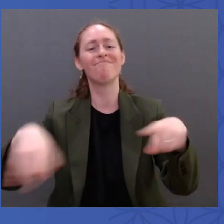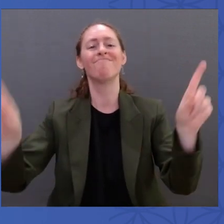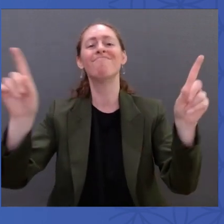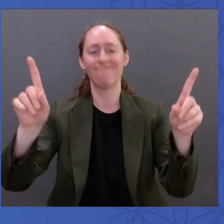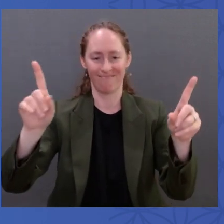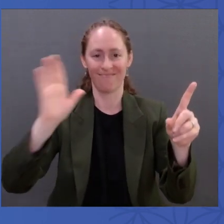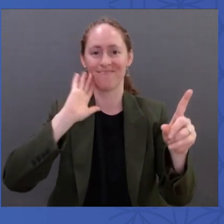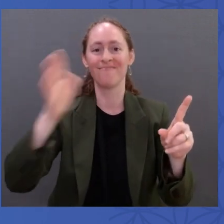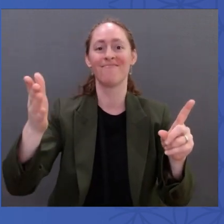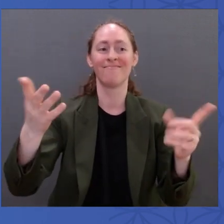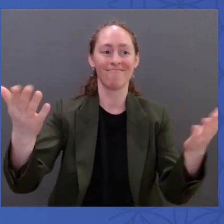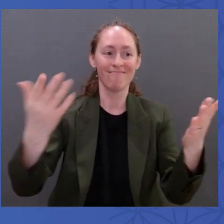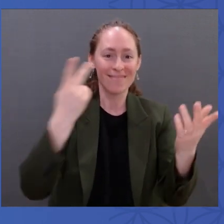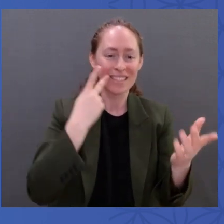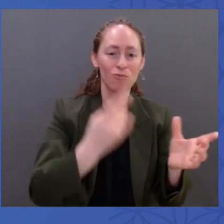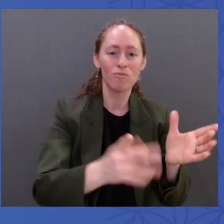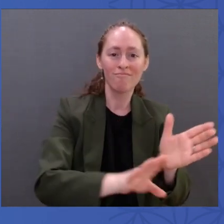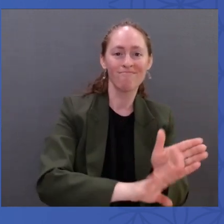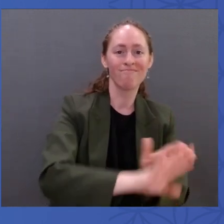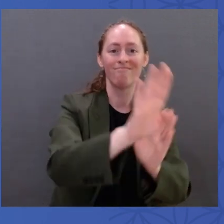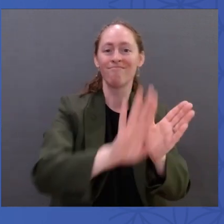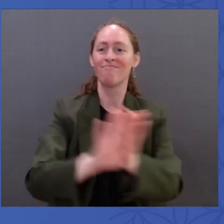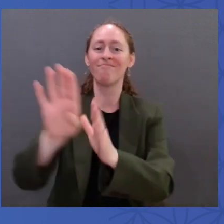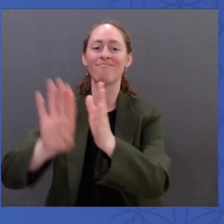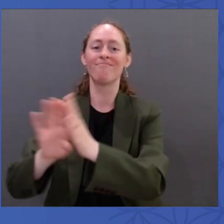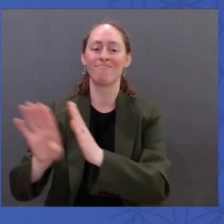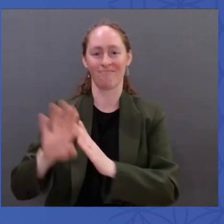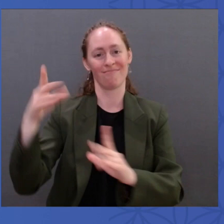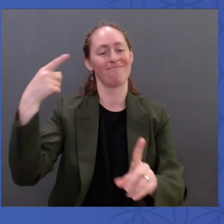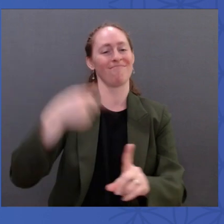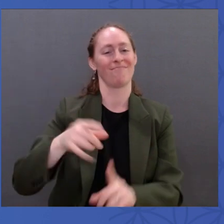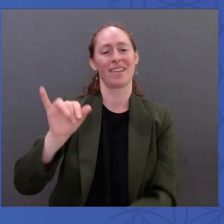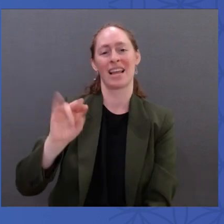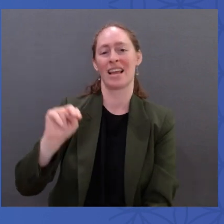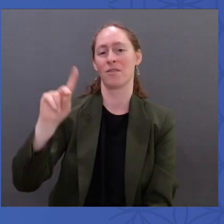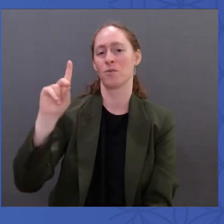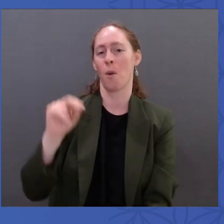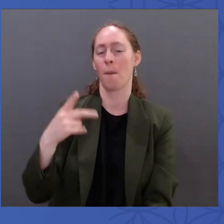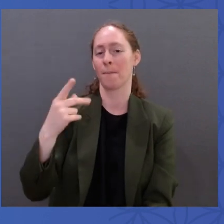Join our strengths in building on strong solidarity.